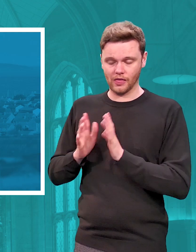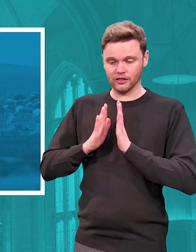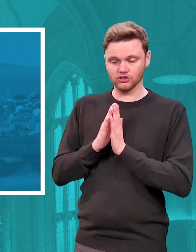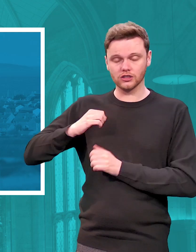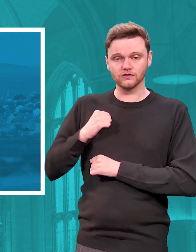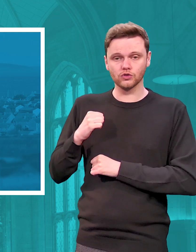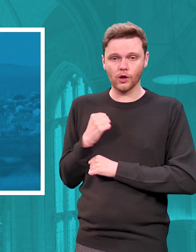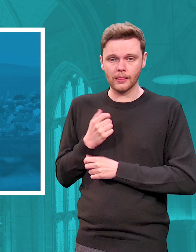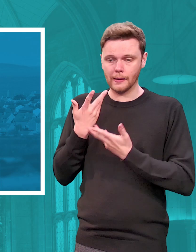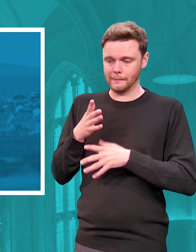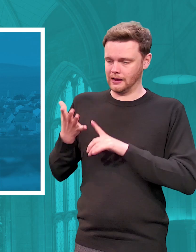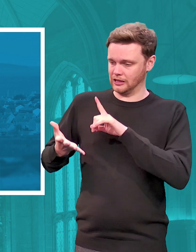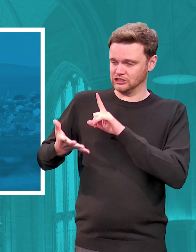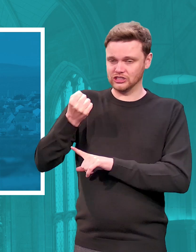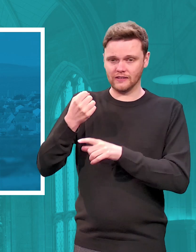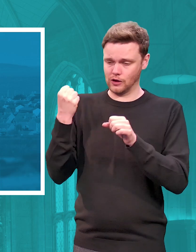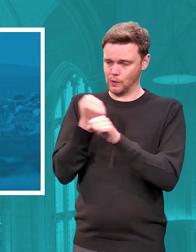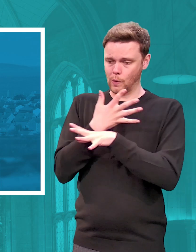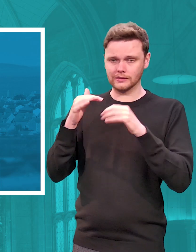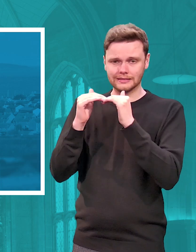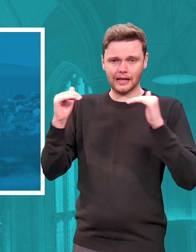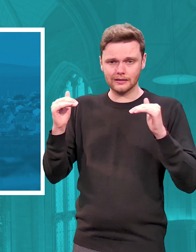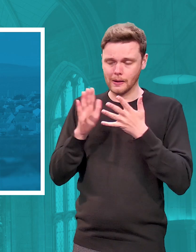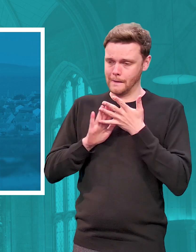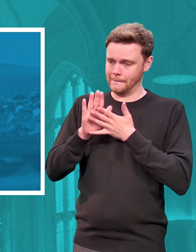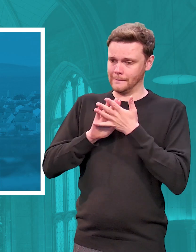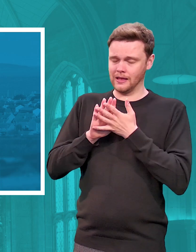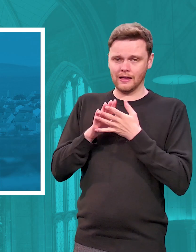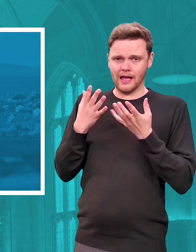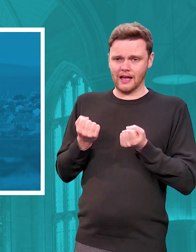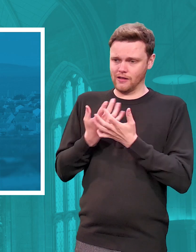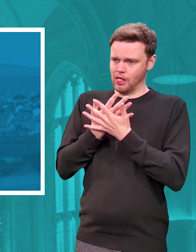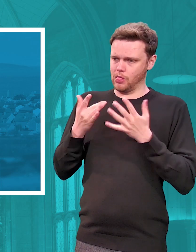achieving this gold standard brings a number of significant benefits.